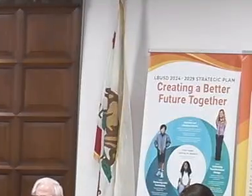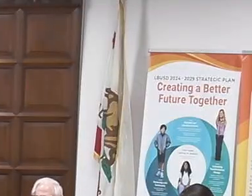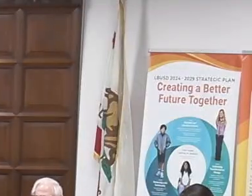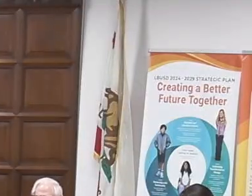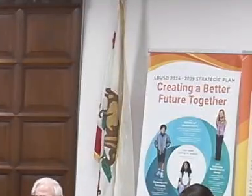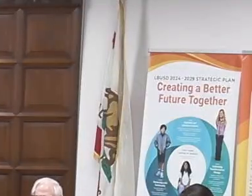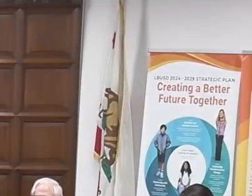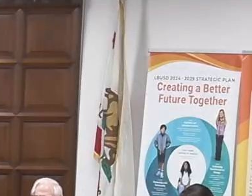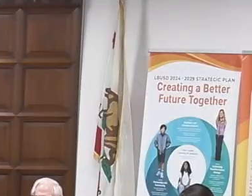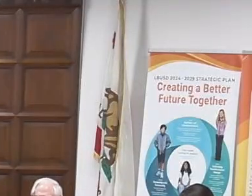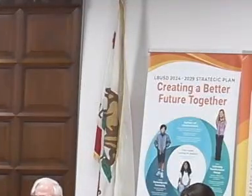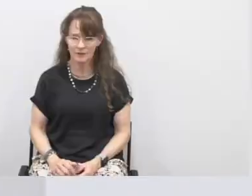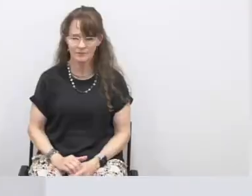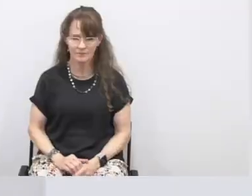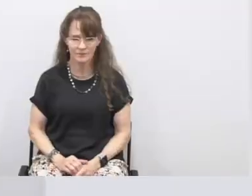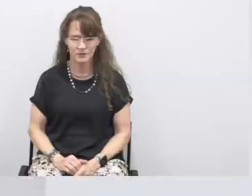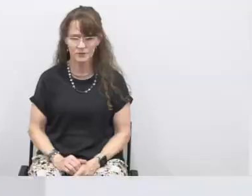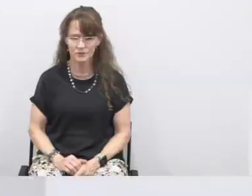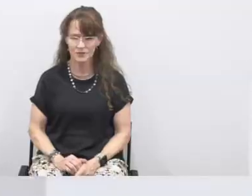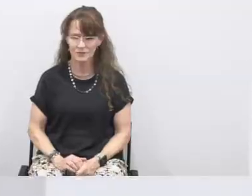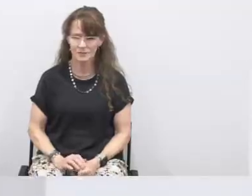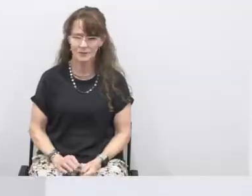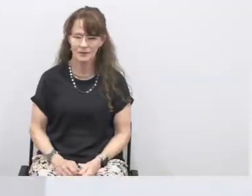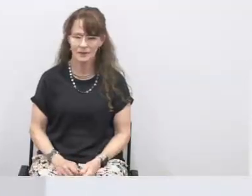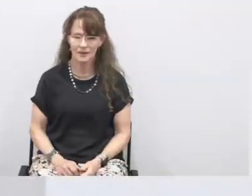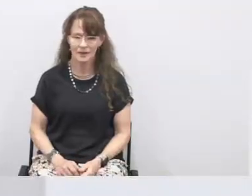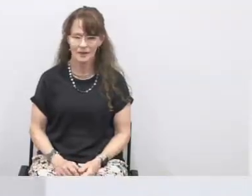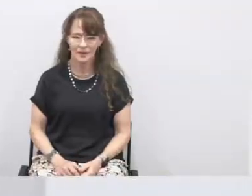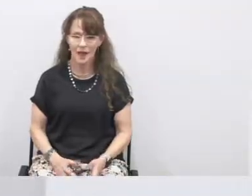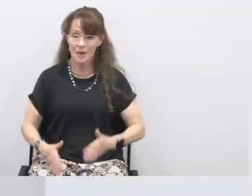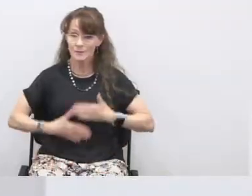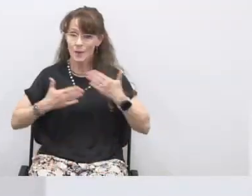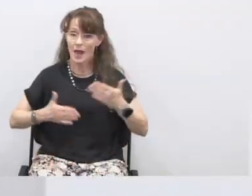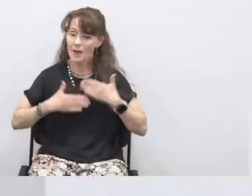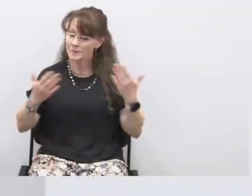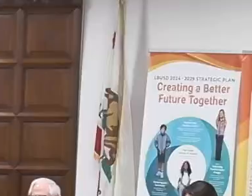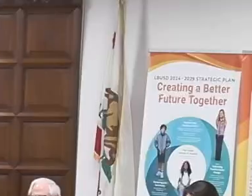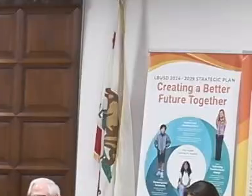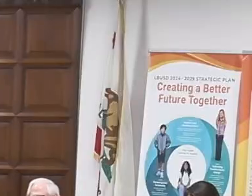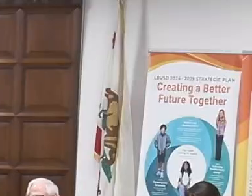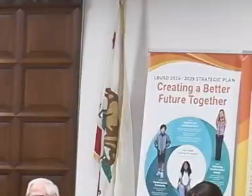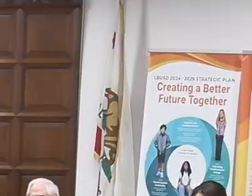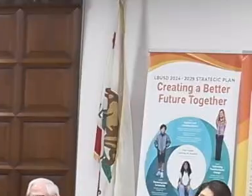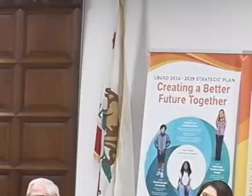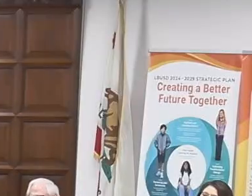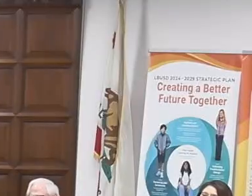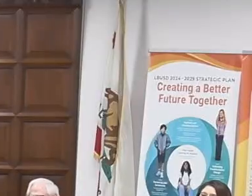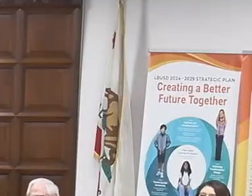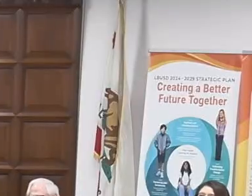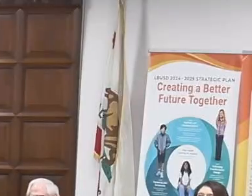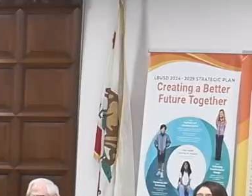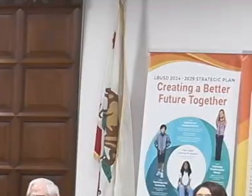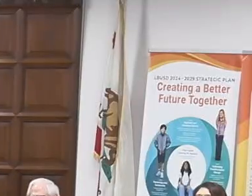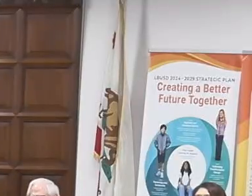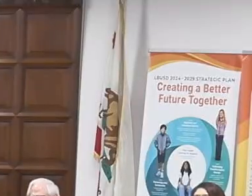and tell us who you are and what you do. [Kate] Thank you. I'm so happy to be here. My name is Kate Komatz, I'm the head counselor for elementary schools